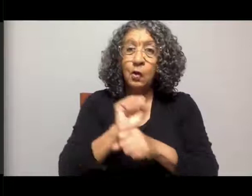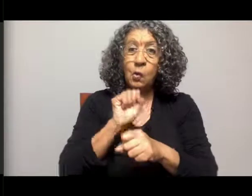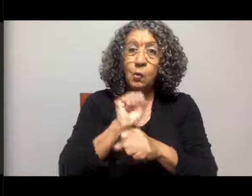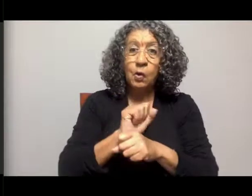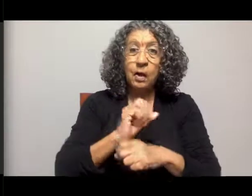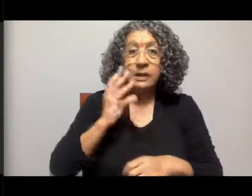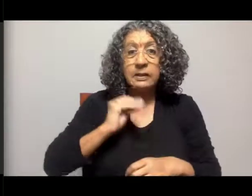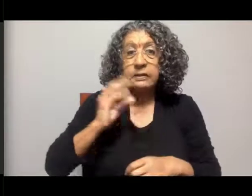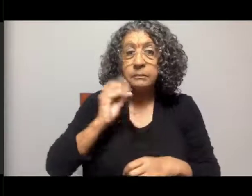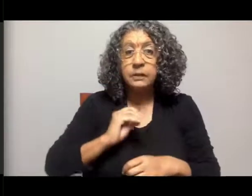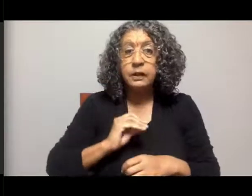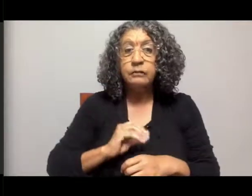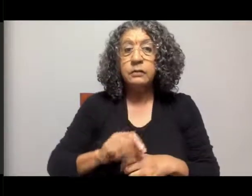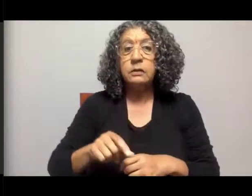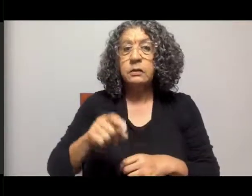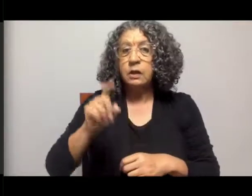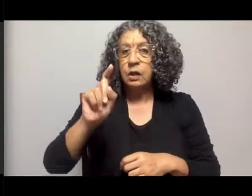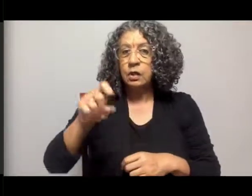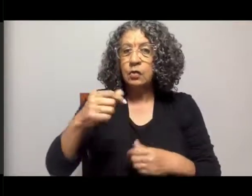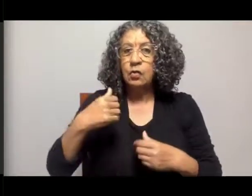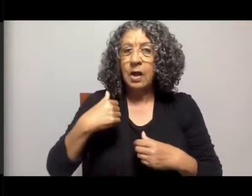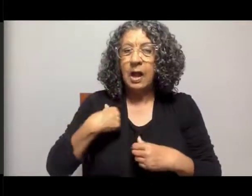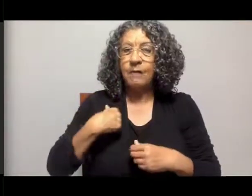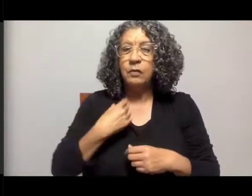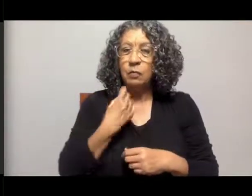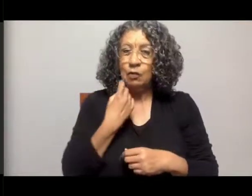your professional work experience